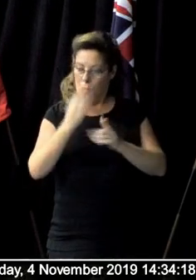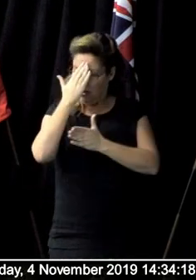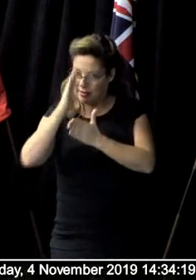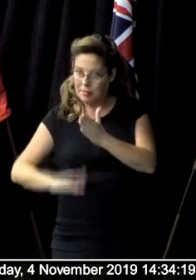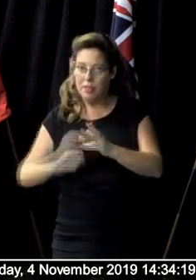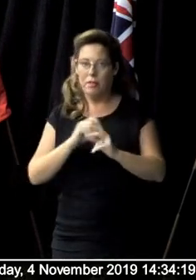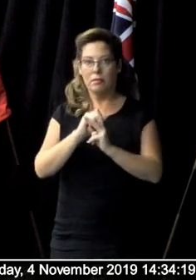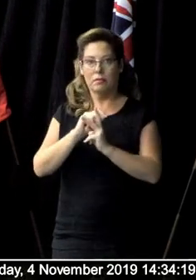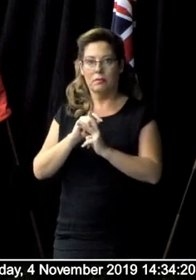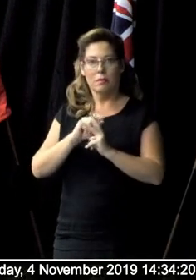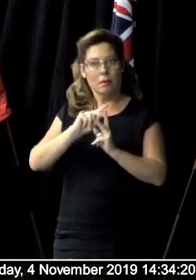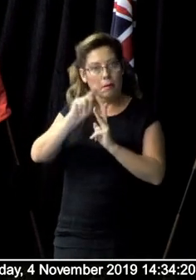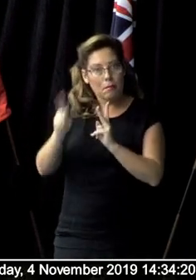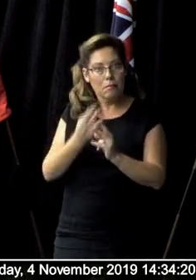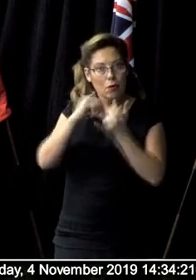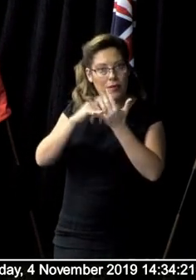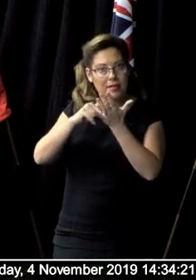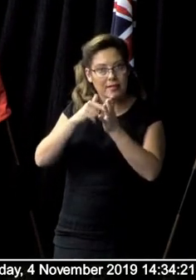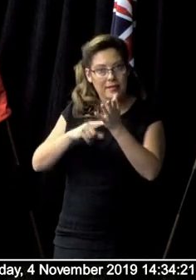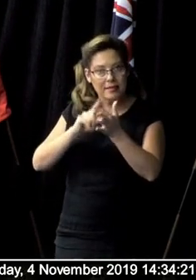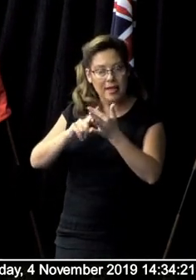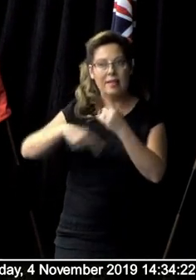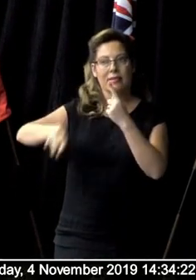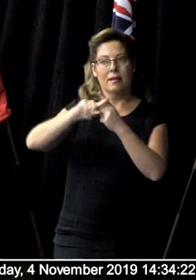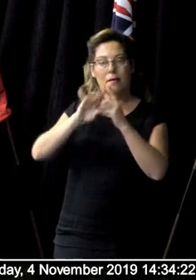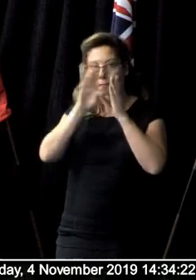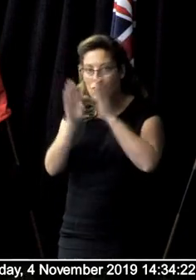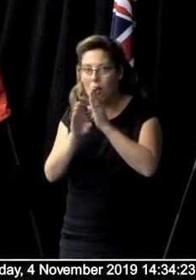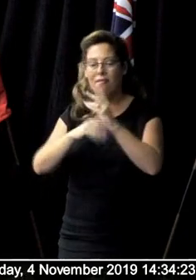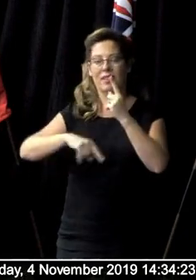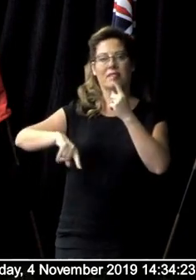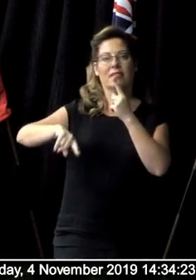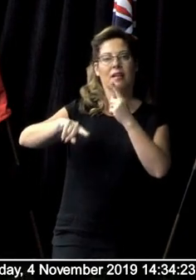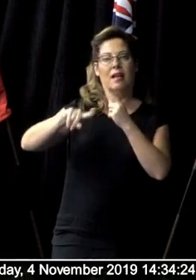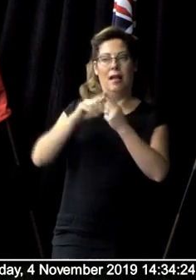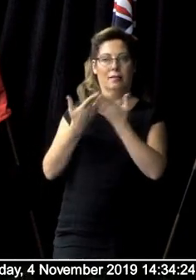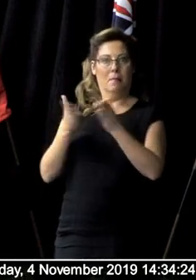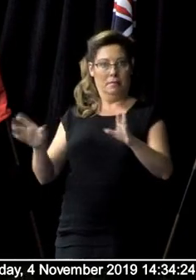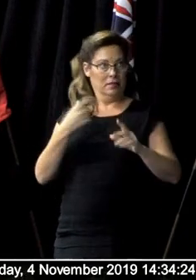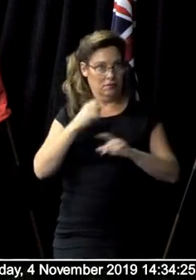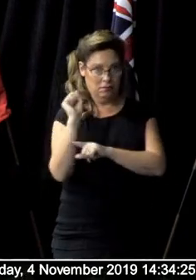That is both state, that is private and public sector? Yes. So when you give evidence this afternoon, you are speaking about